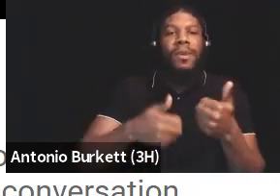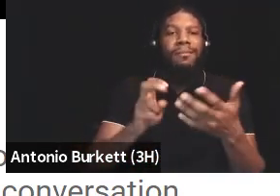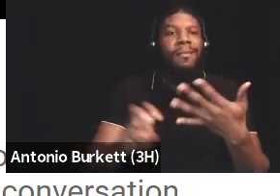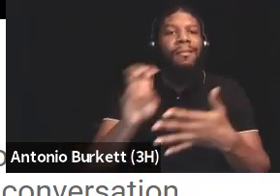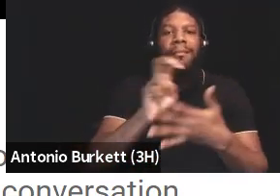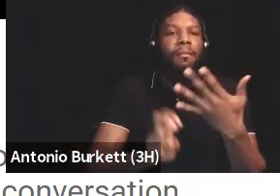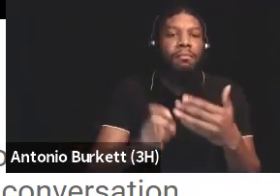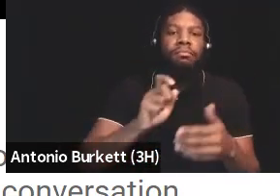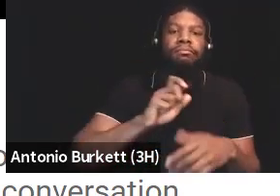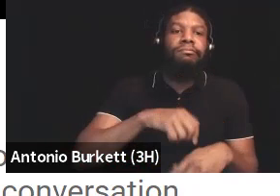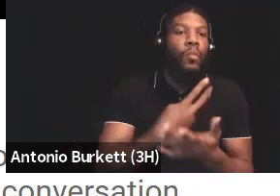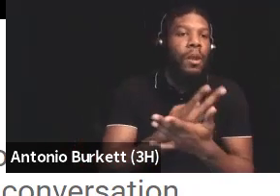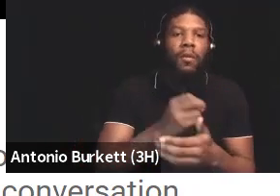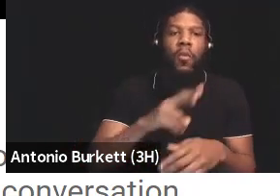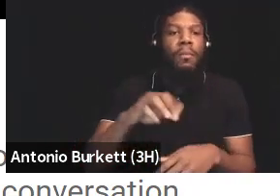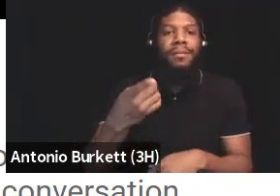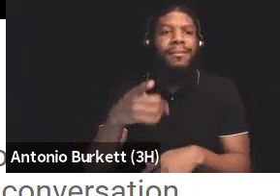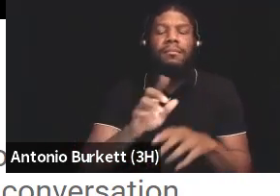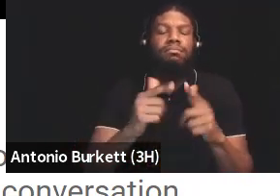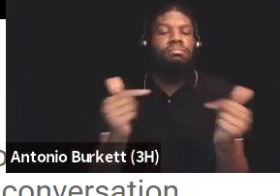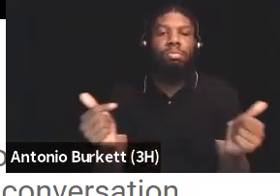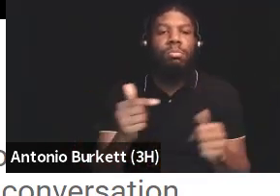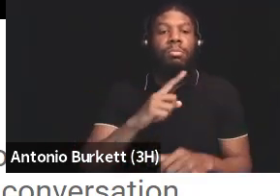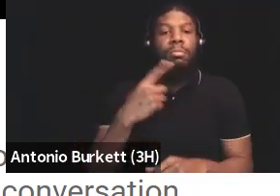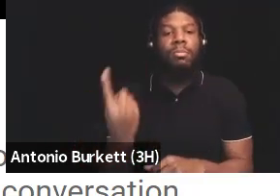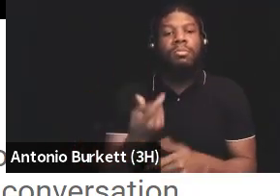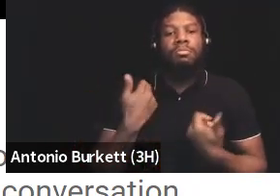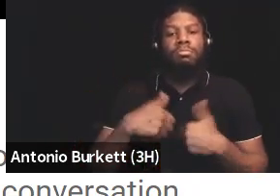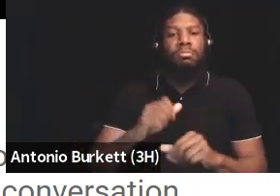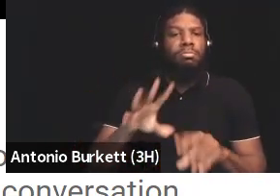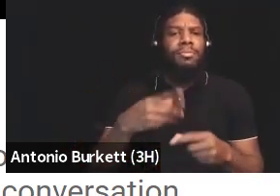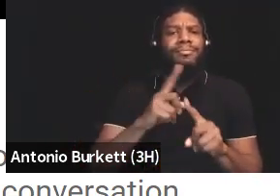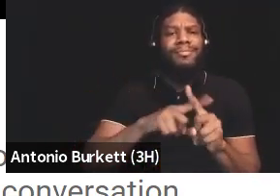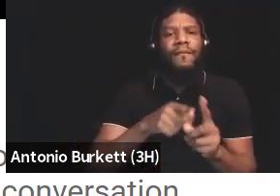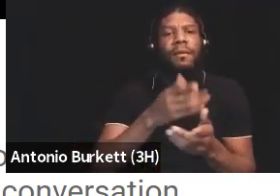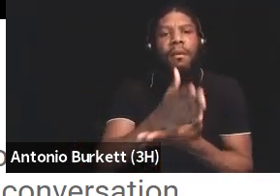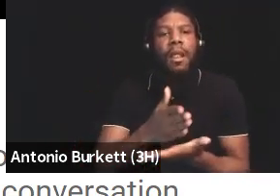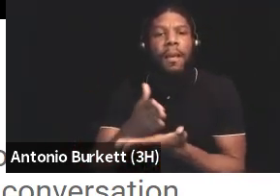elements to writing when I'm working with students, regardless of dissertation status,